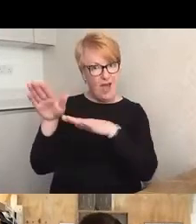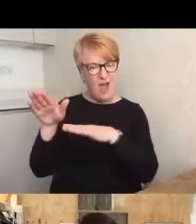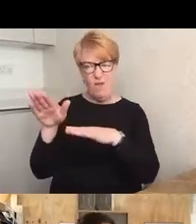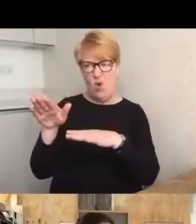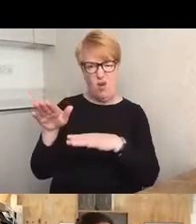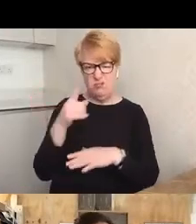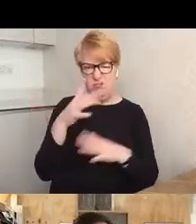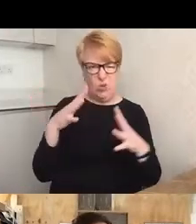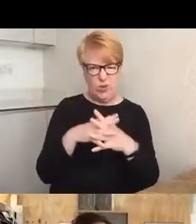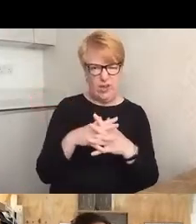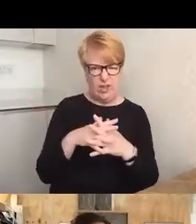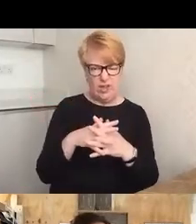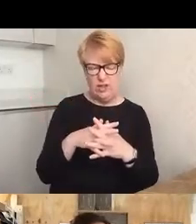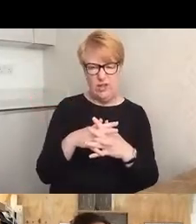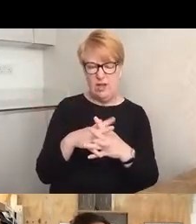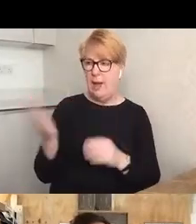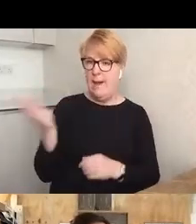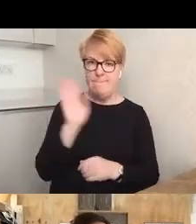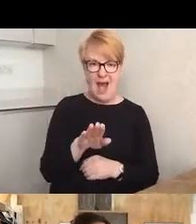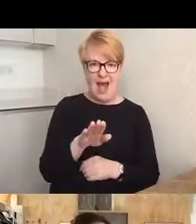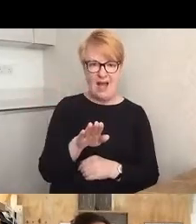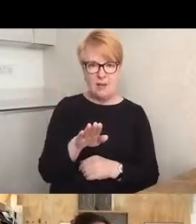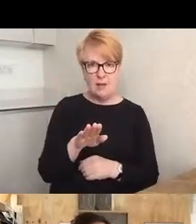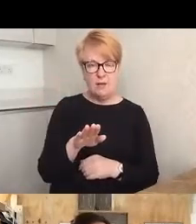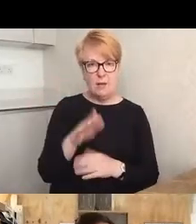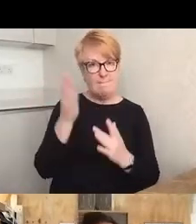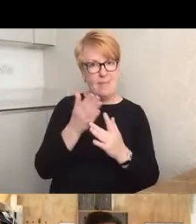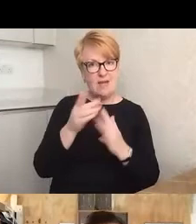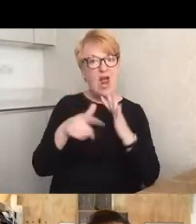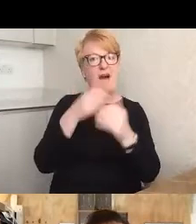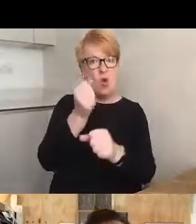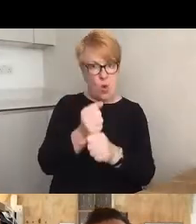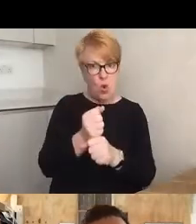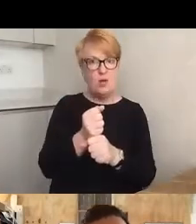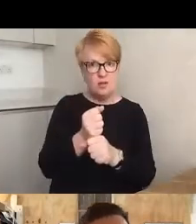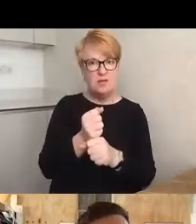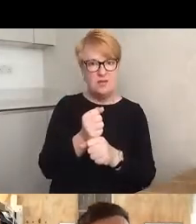And I came back, and it wasn't winter. It was mid-August. And that was when that wet happened.